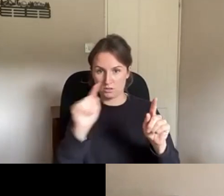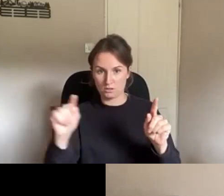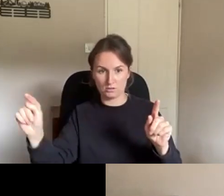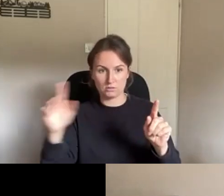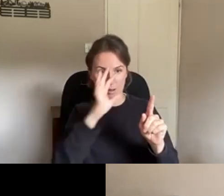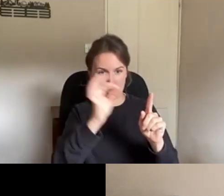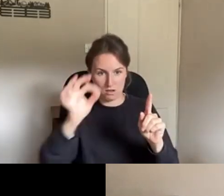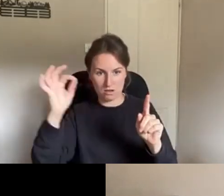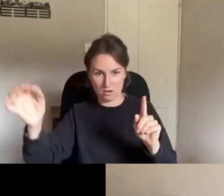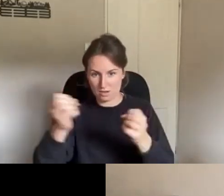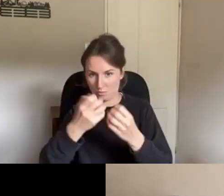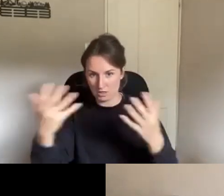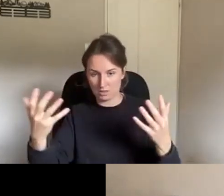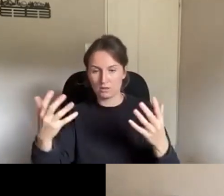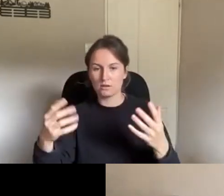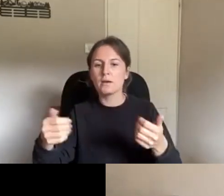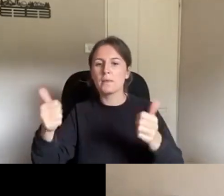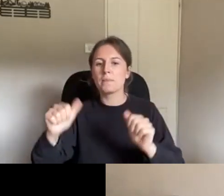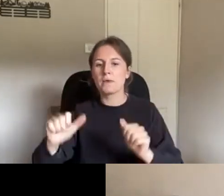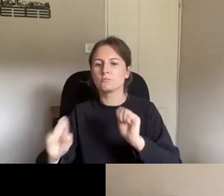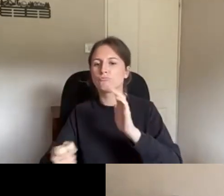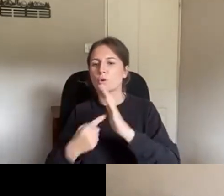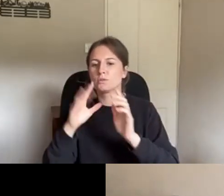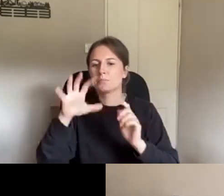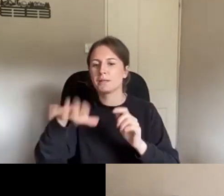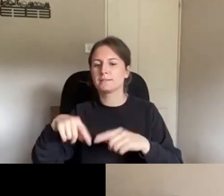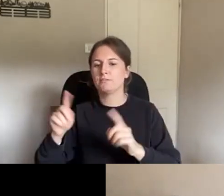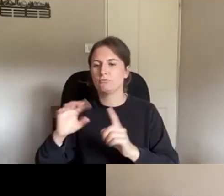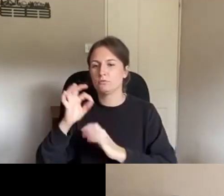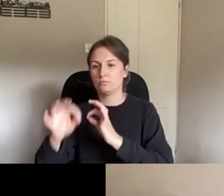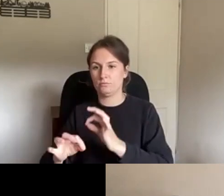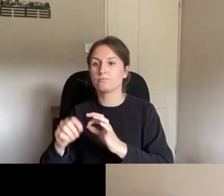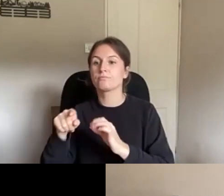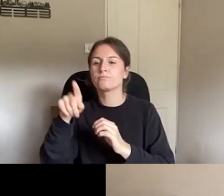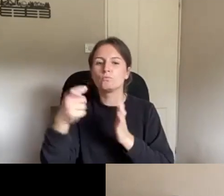and then the priority place, but it was not at all. Yes, so you can apply for as many categories